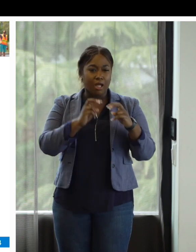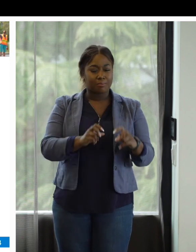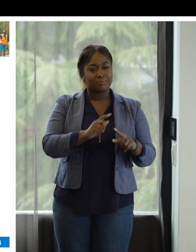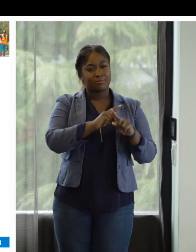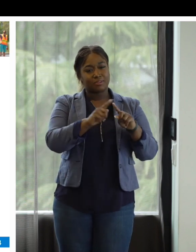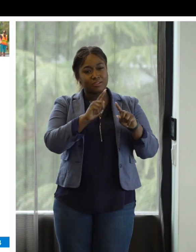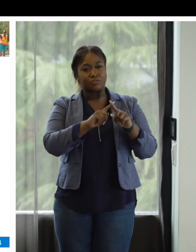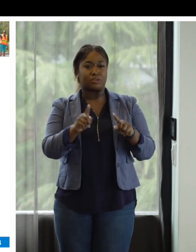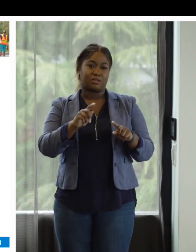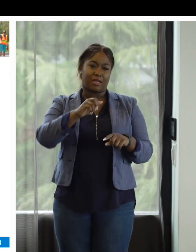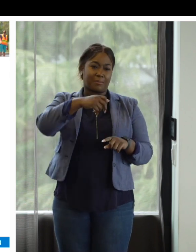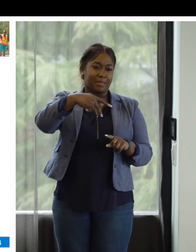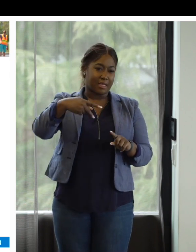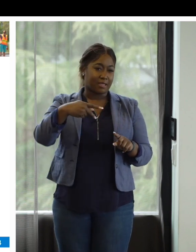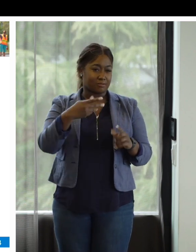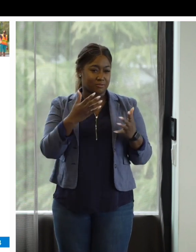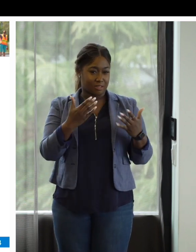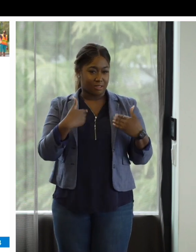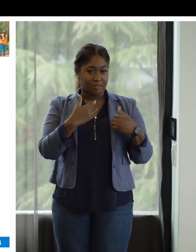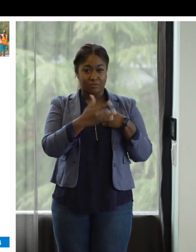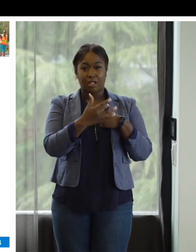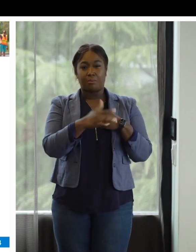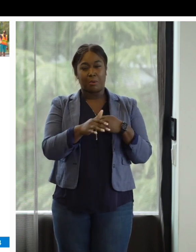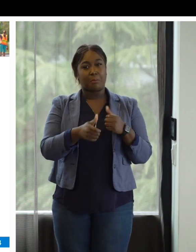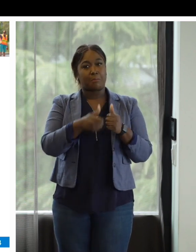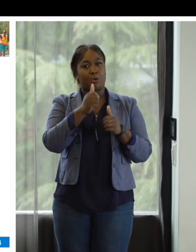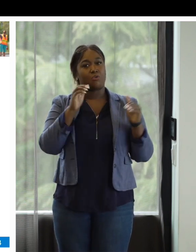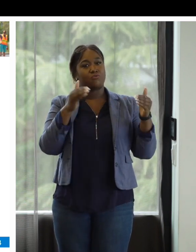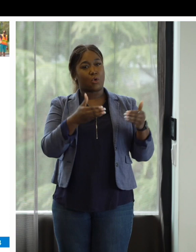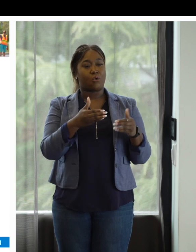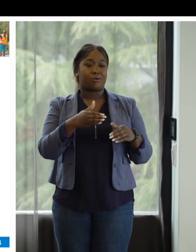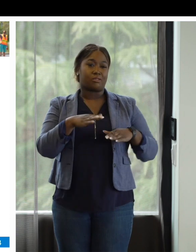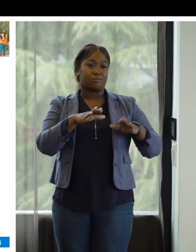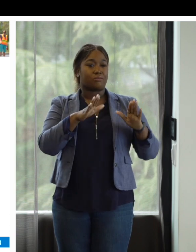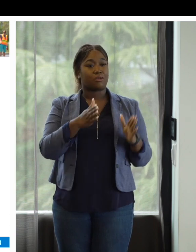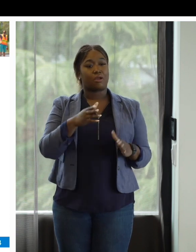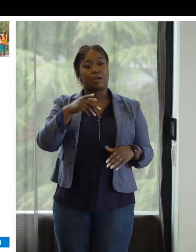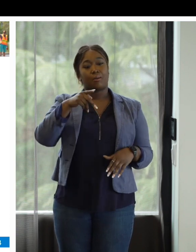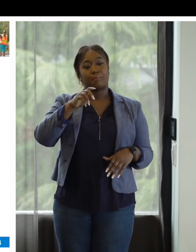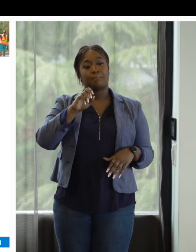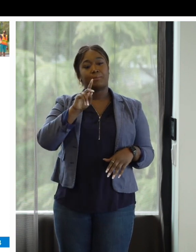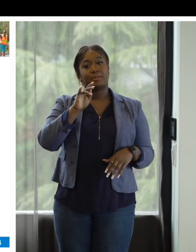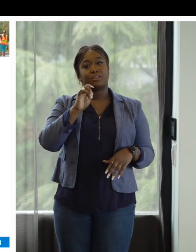focused on the pedestrian or the traveler as a passive